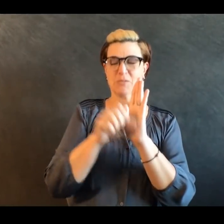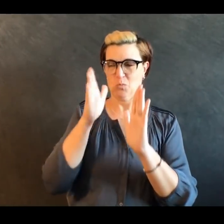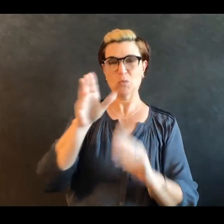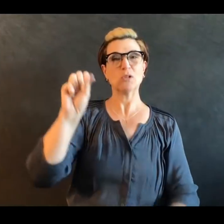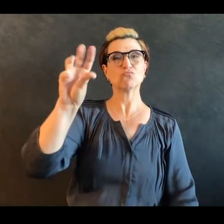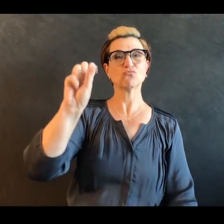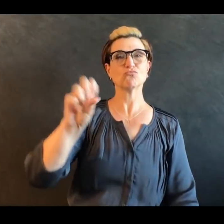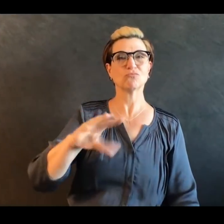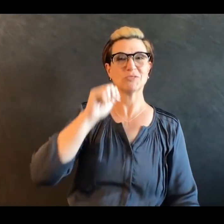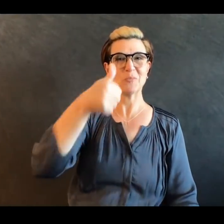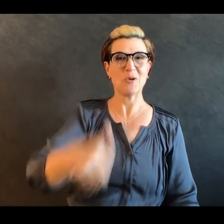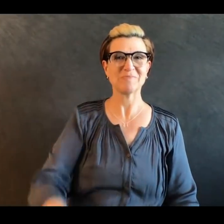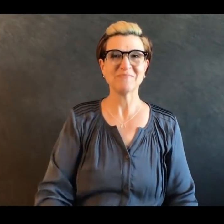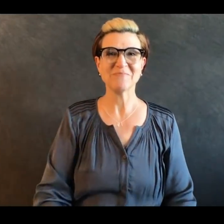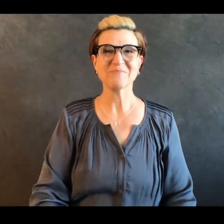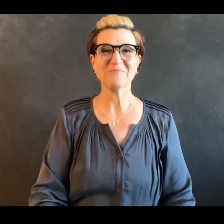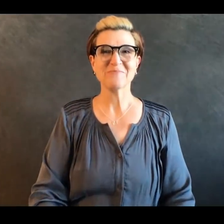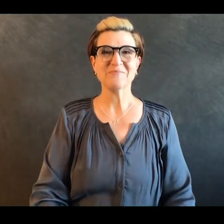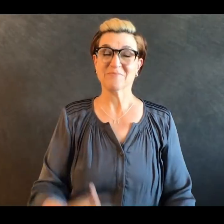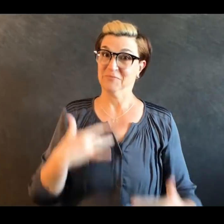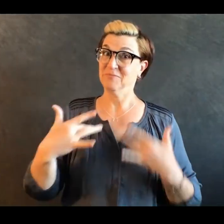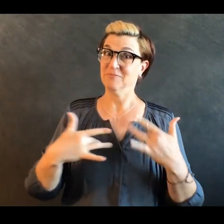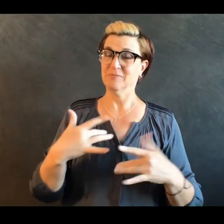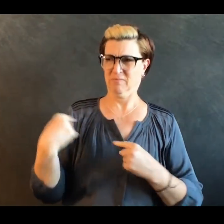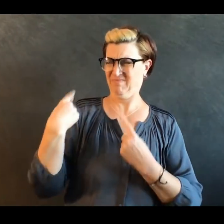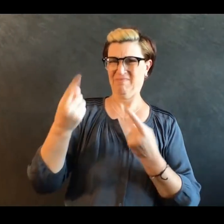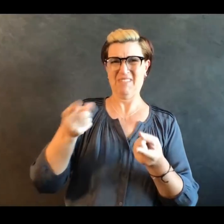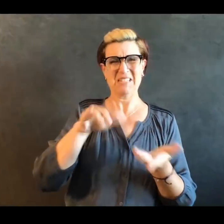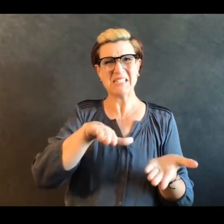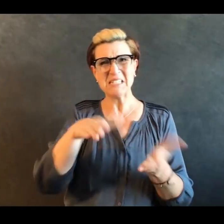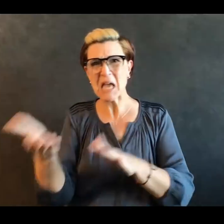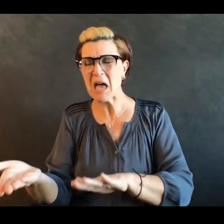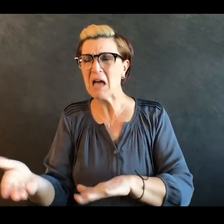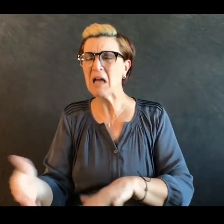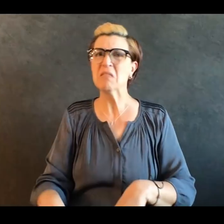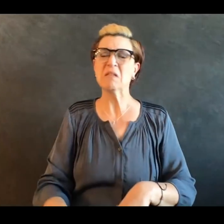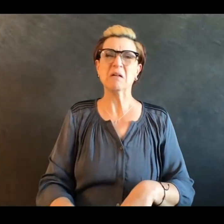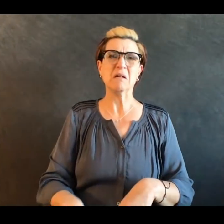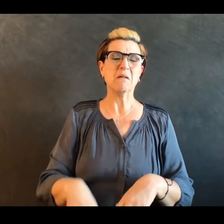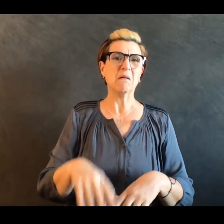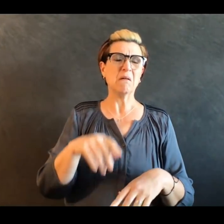a horrible time to see such death and destruction especially when you come out